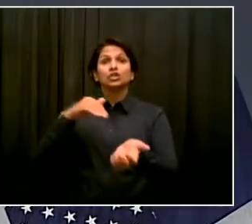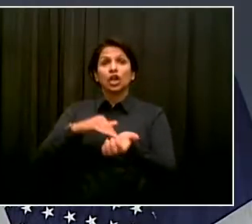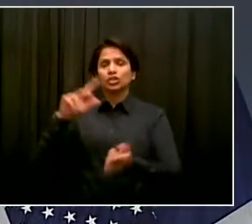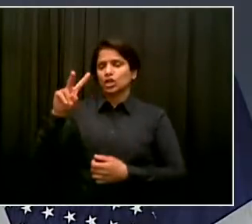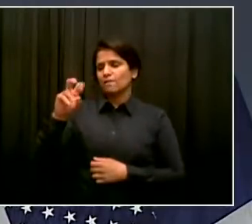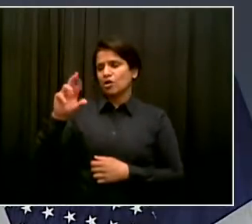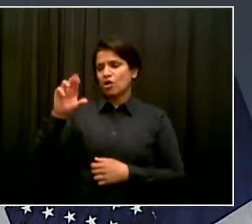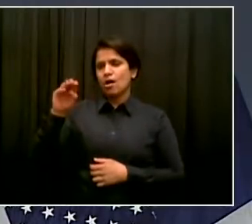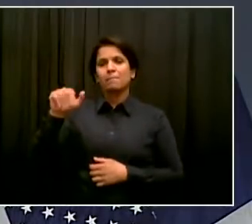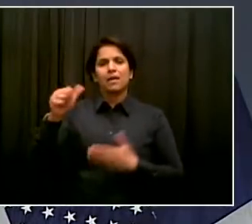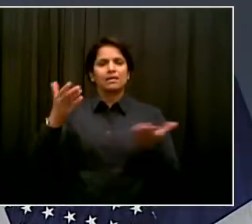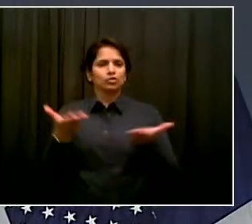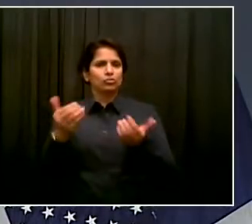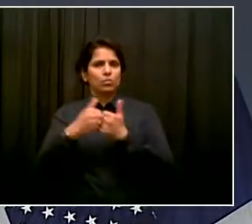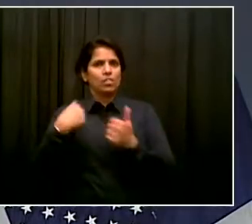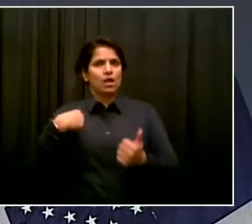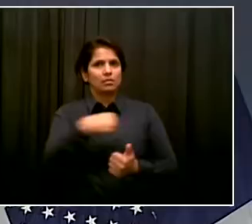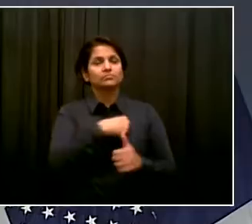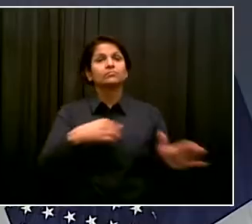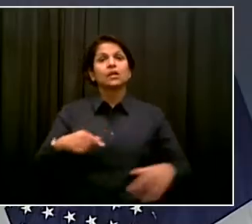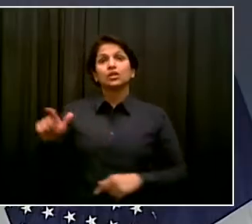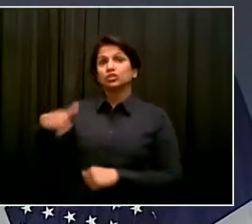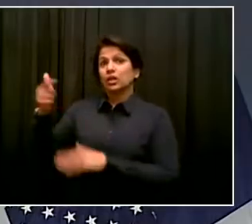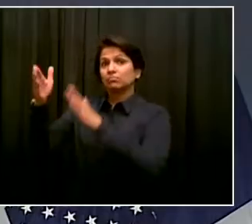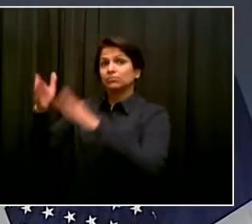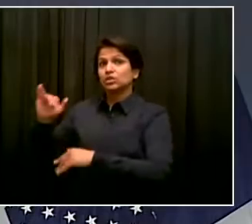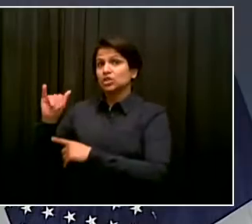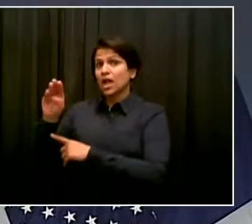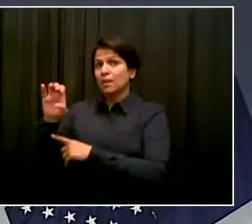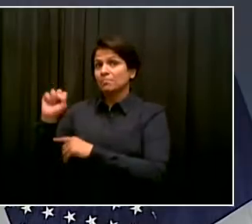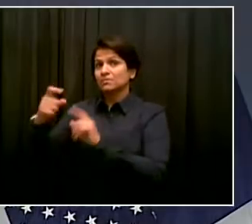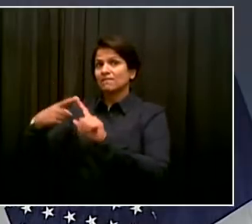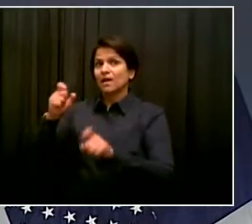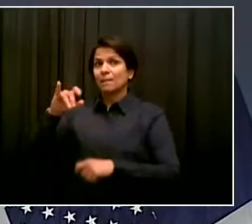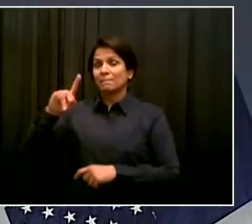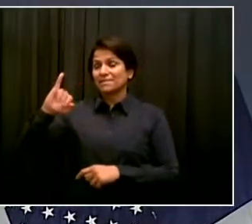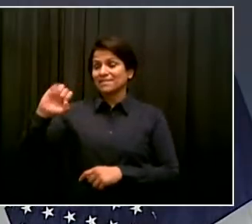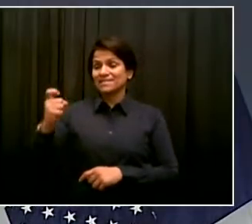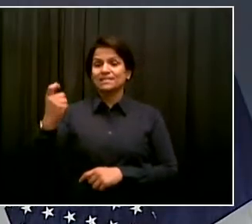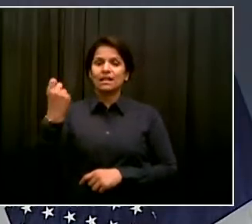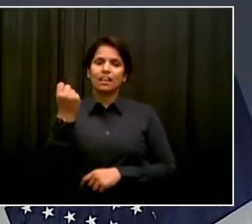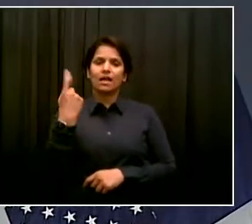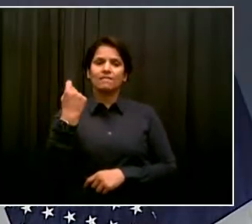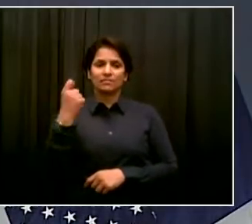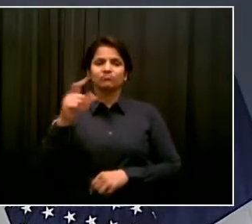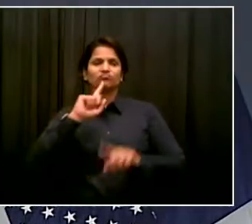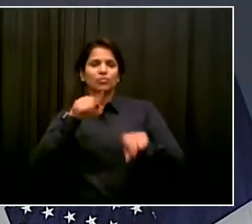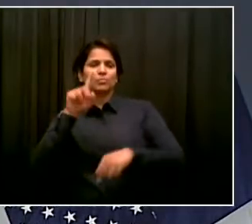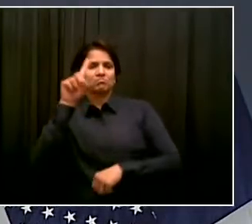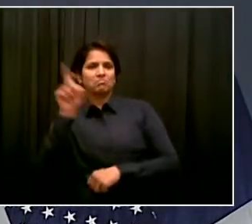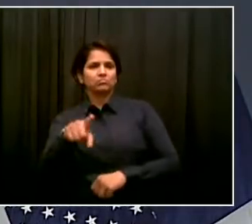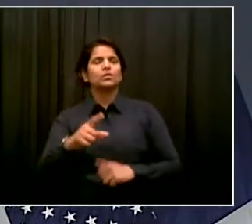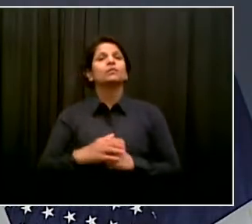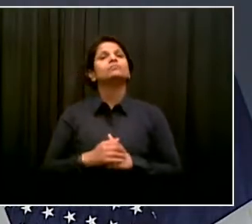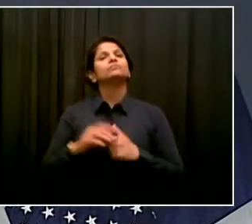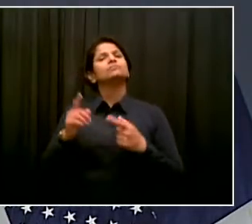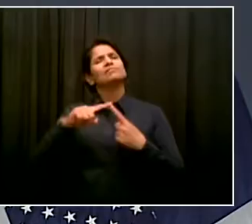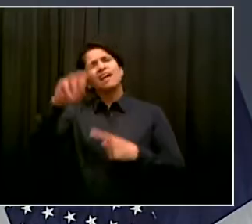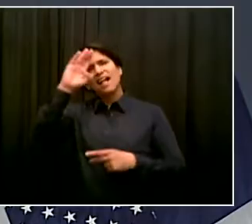AND DIRECTOR OF THE MAYOR'S OFFICE OFCL IATME VULNERBIALITY